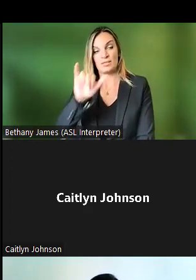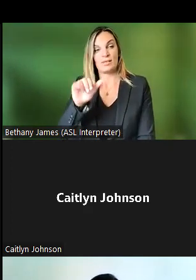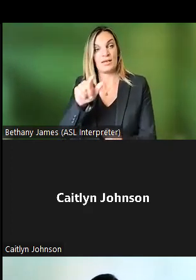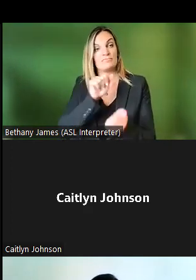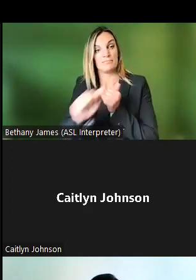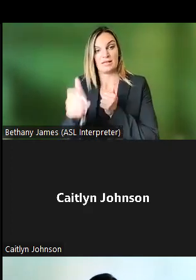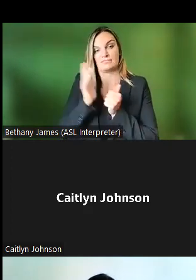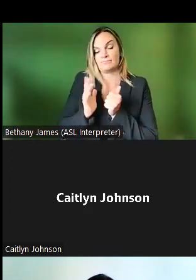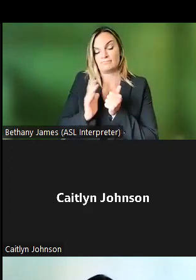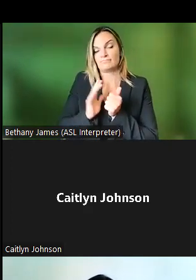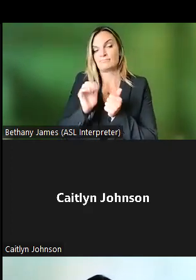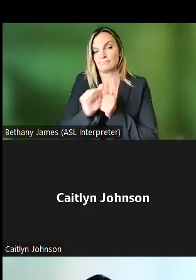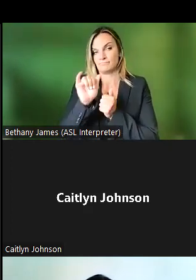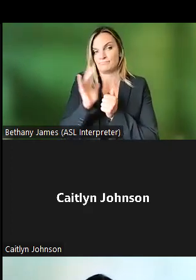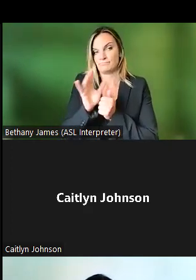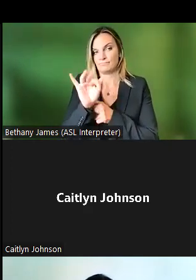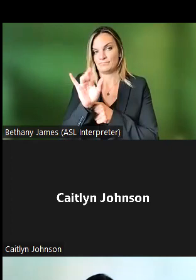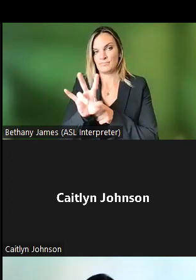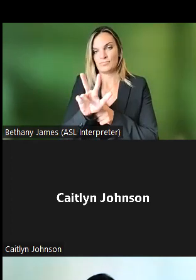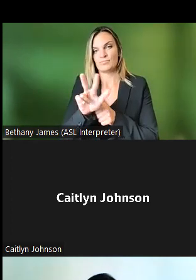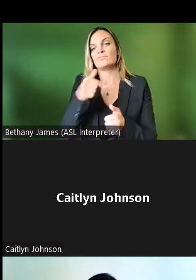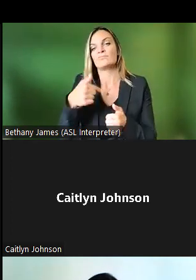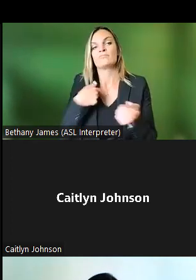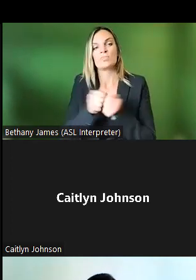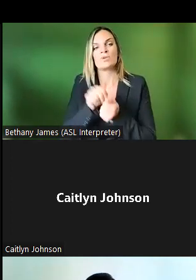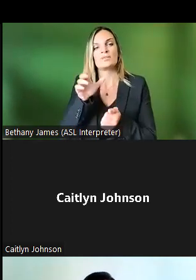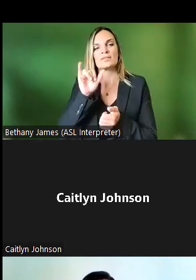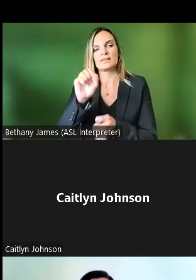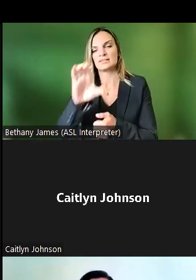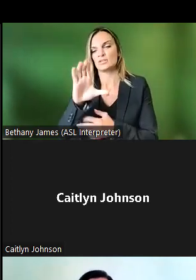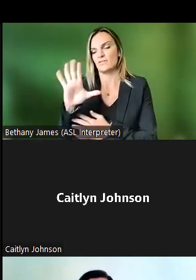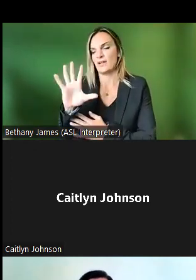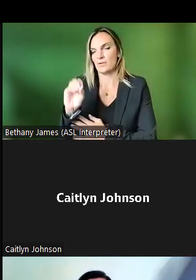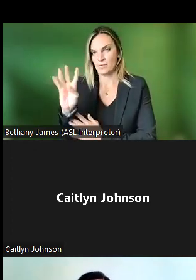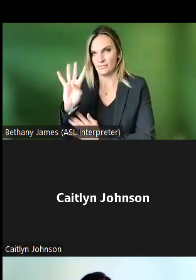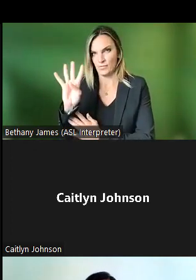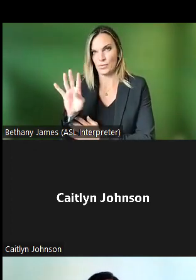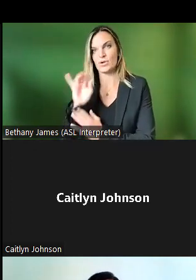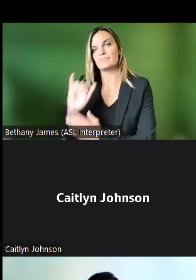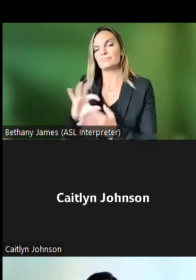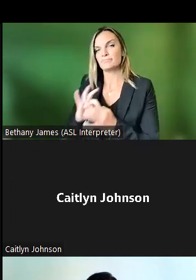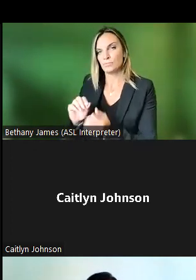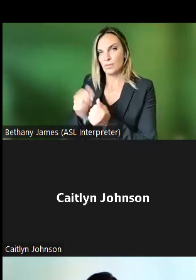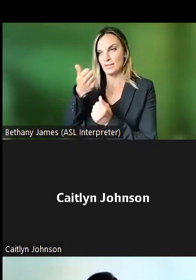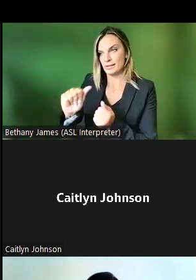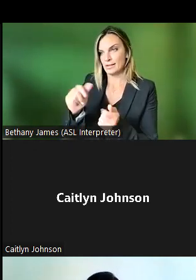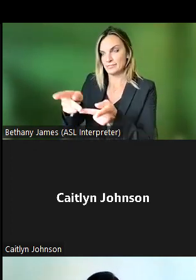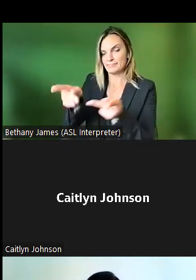And for our purposes we deal with what's called Section 504. And it applies to any entity that receives federal dollars.